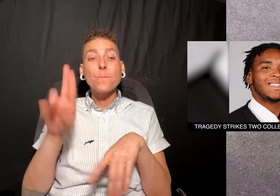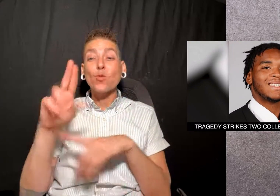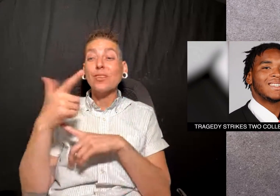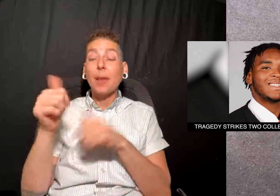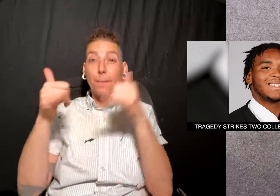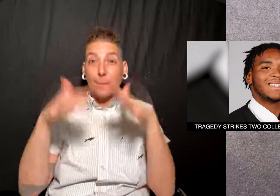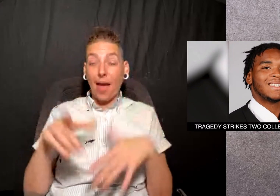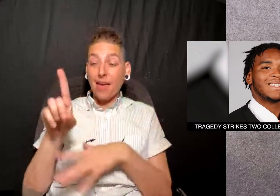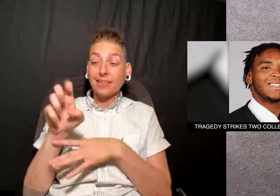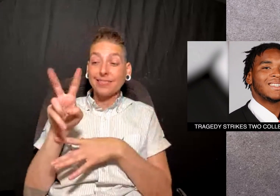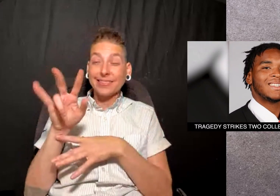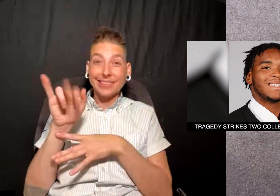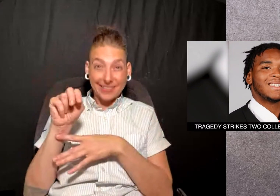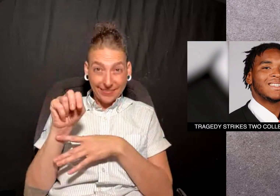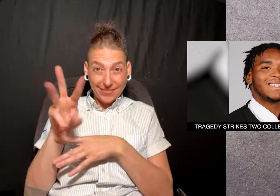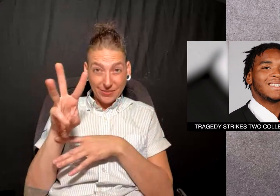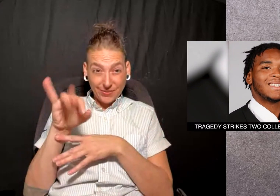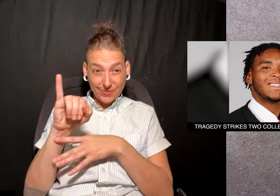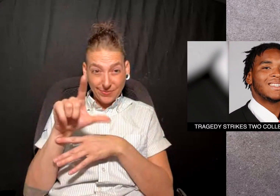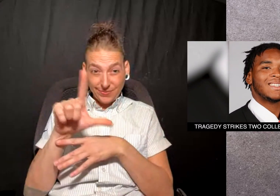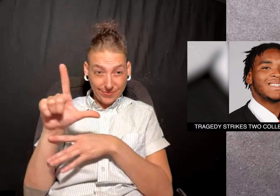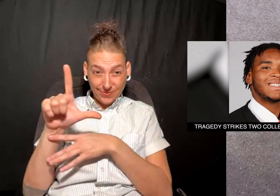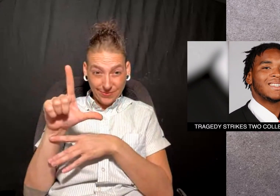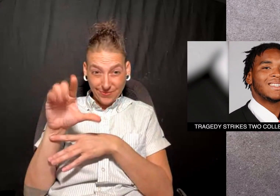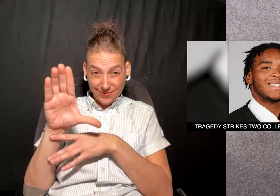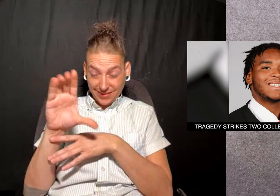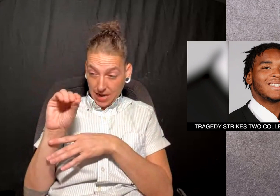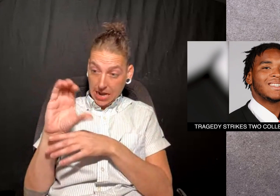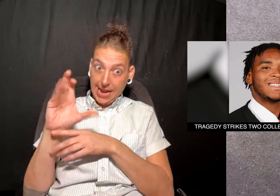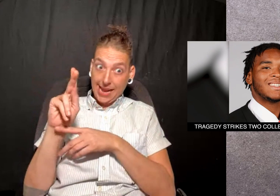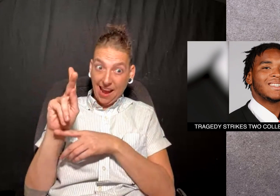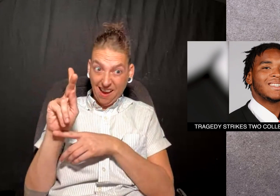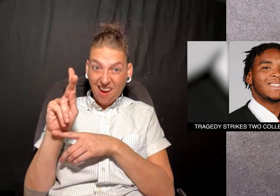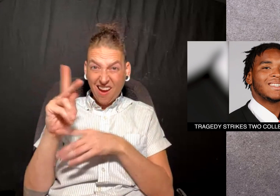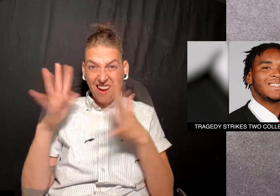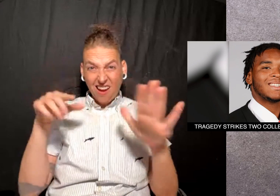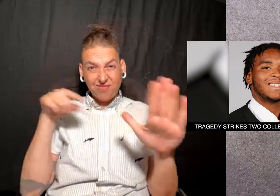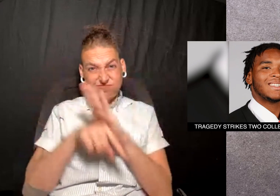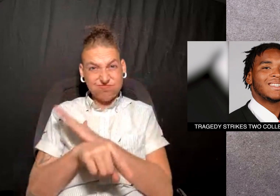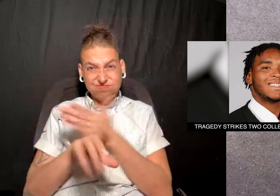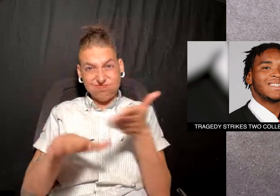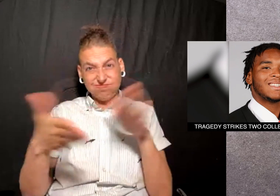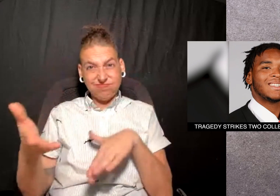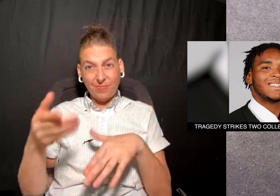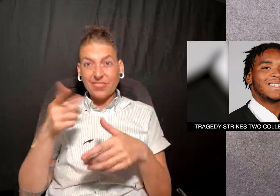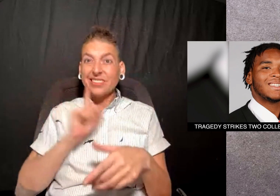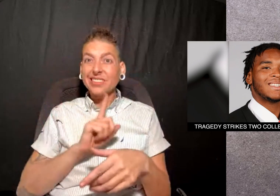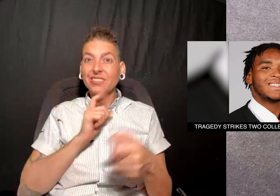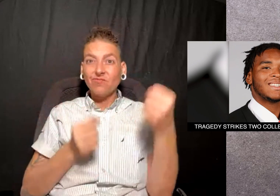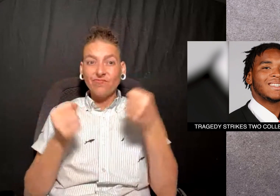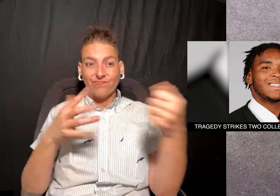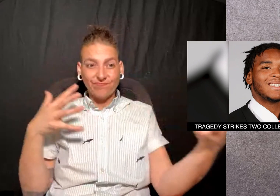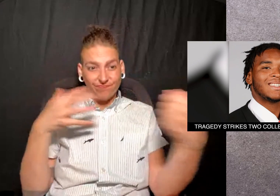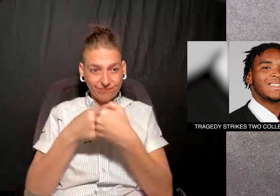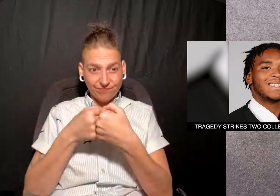UGA player Devin Willock was killed in a single vehicle crash early Sunday morning